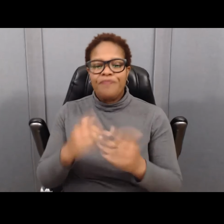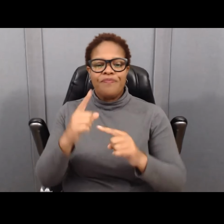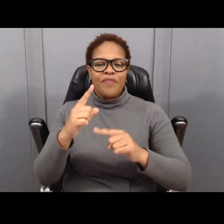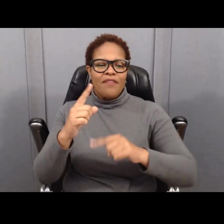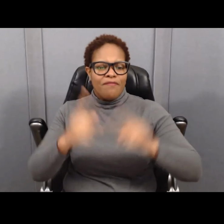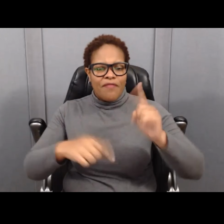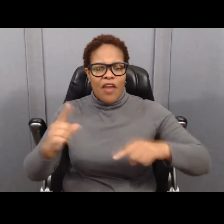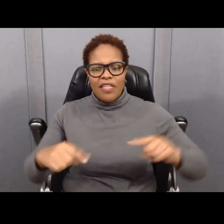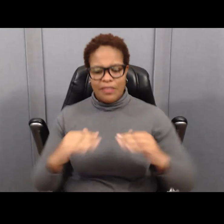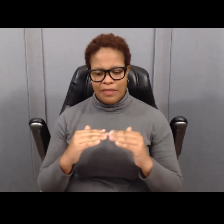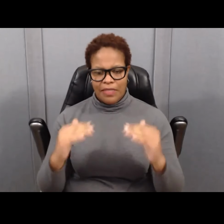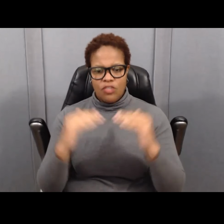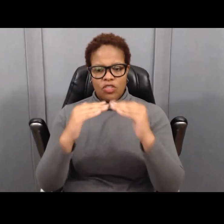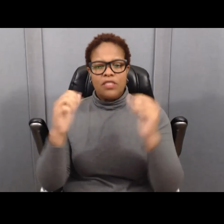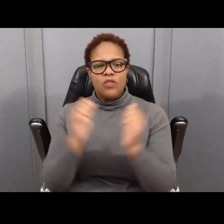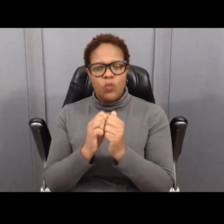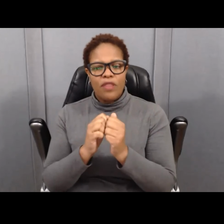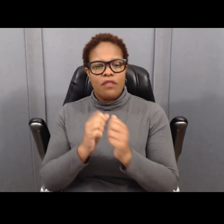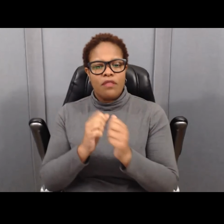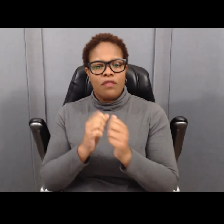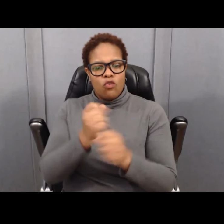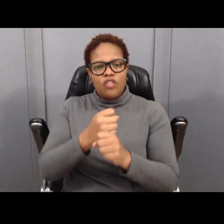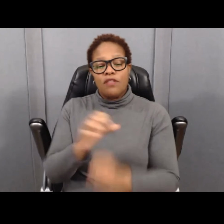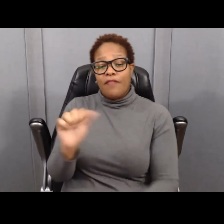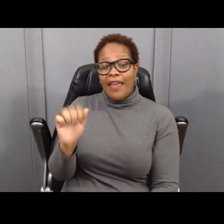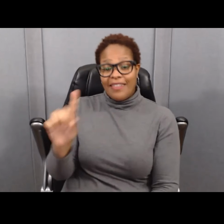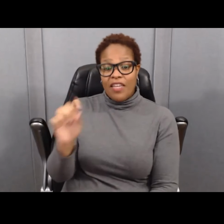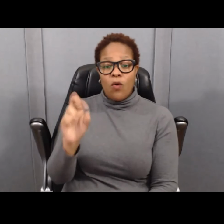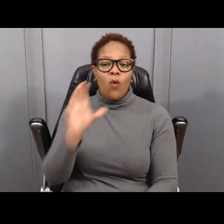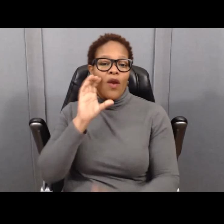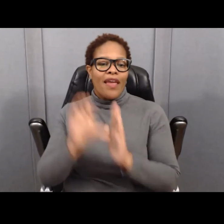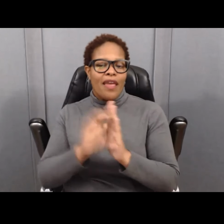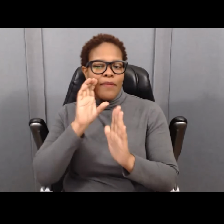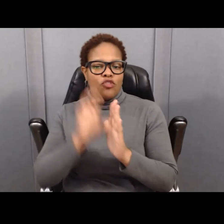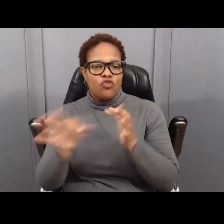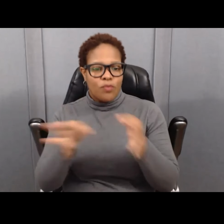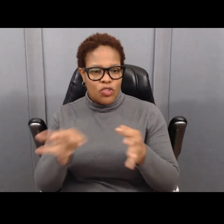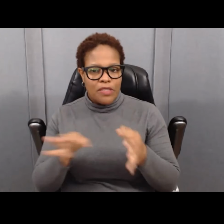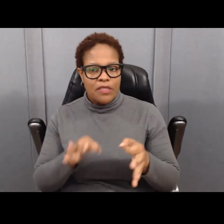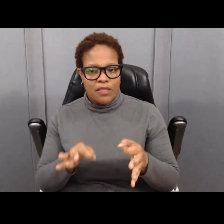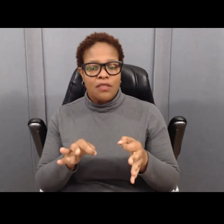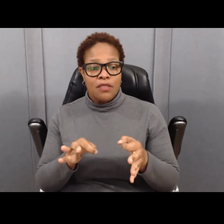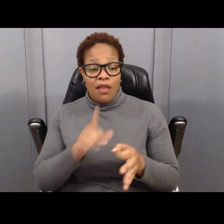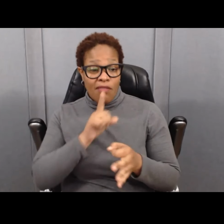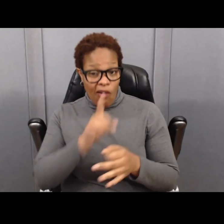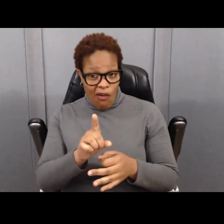associated with the creation of that AD, or those image descriptions, that are pretty much a part of every project.